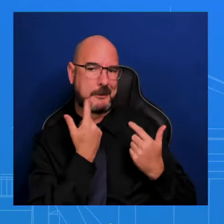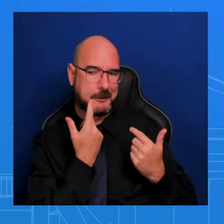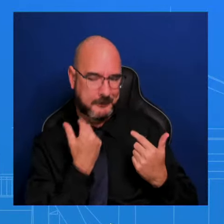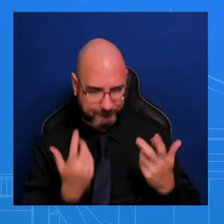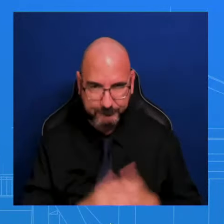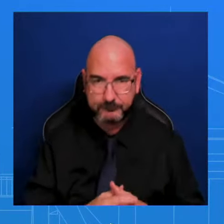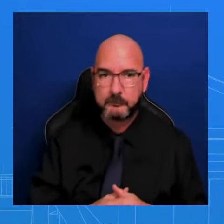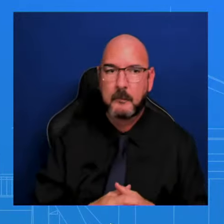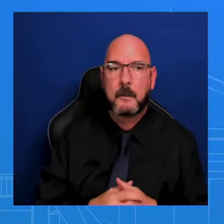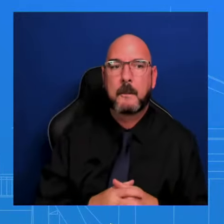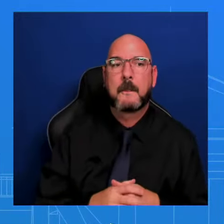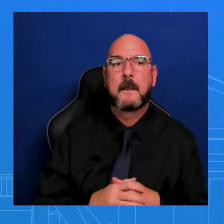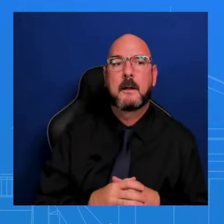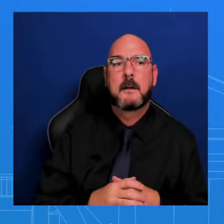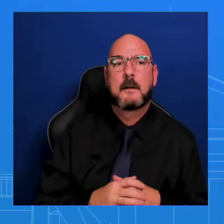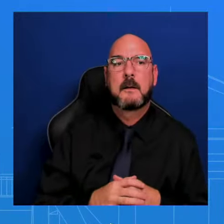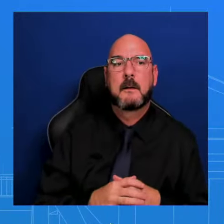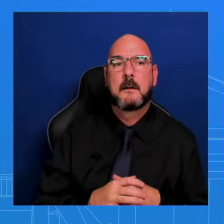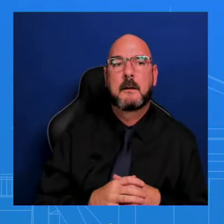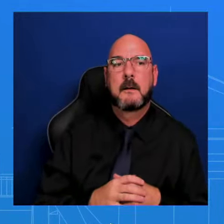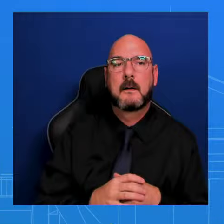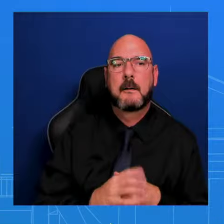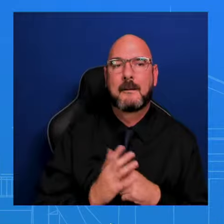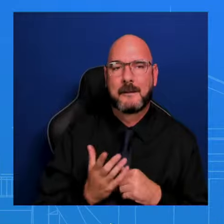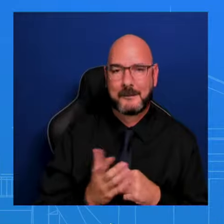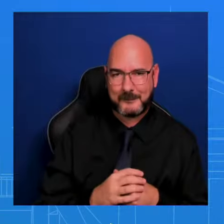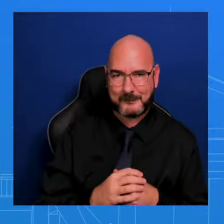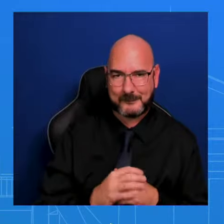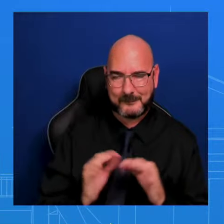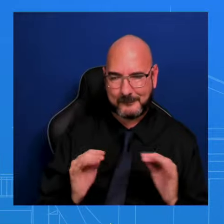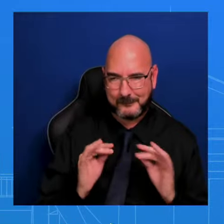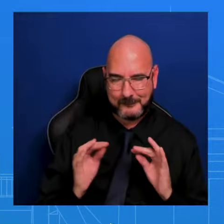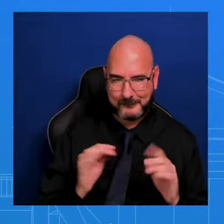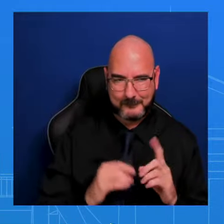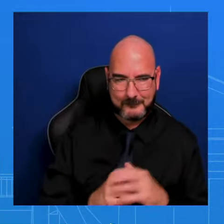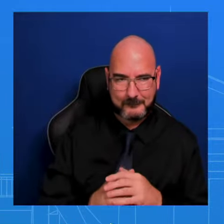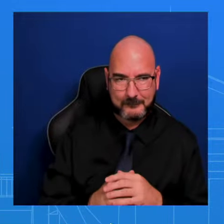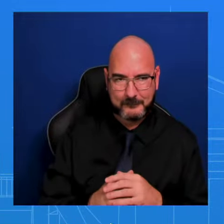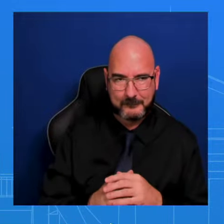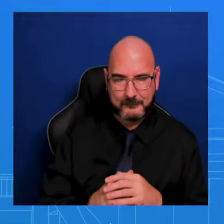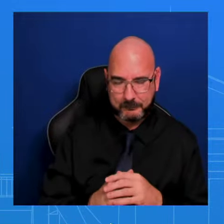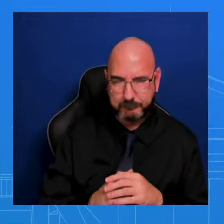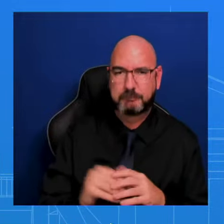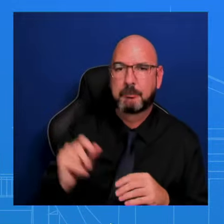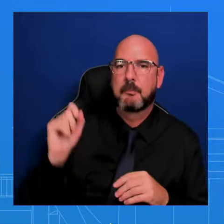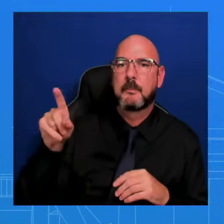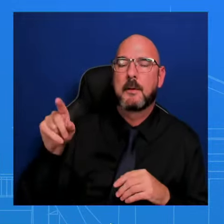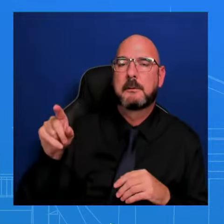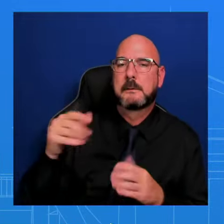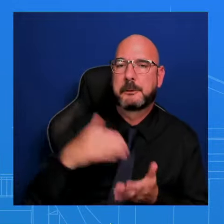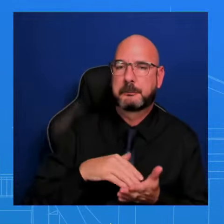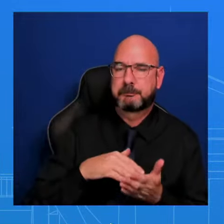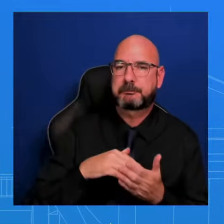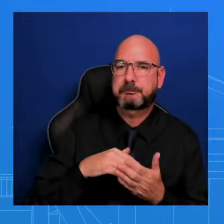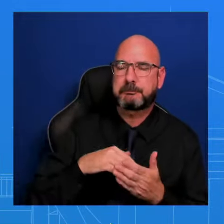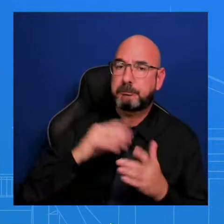The Press: But, you know, we're trying to get a sense of -- you know, presumably, the President is going to have a number of calls he has to make tomorrow that he wouldn't have otherwise